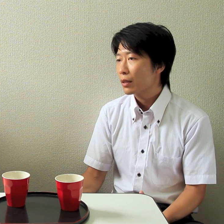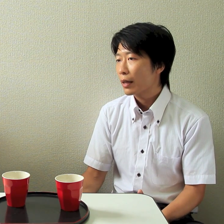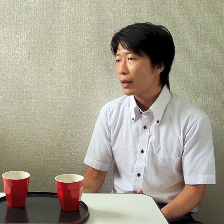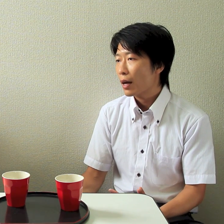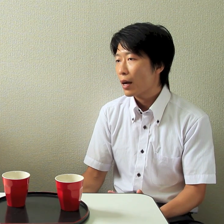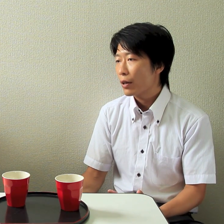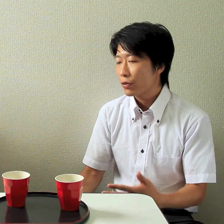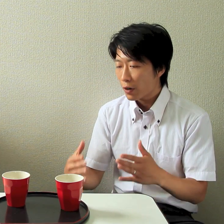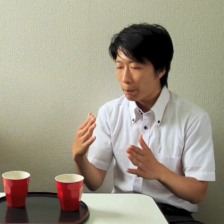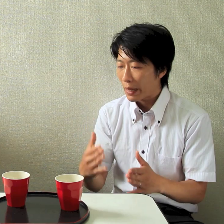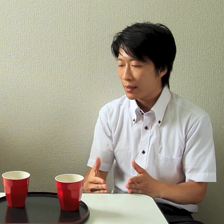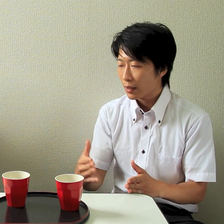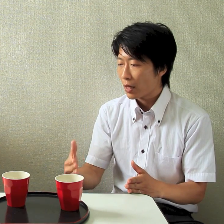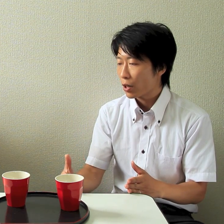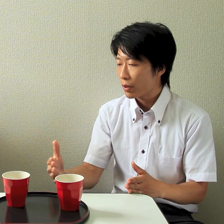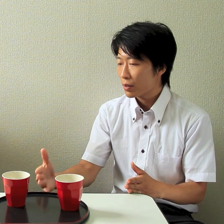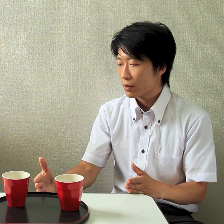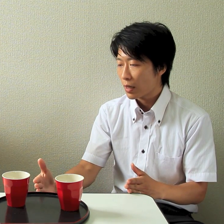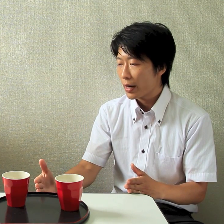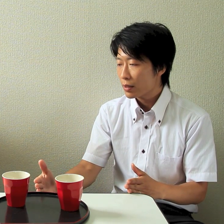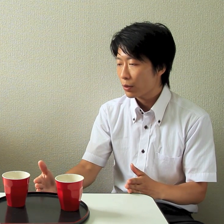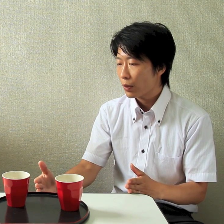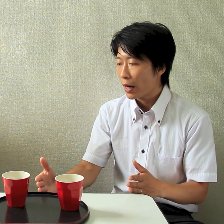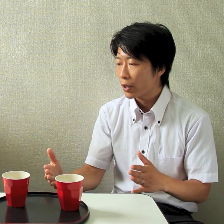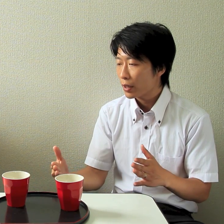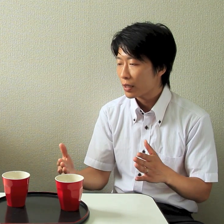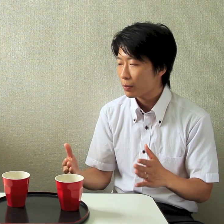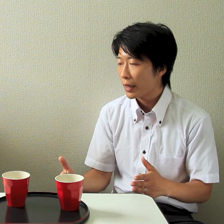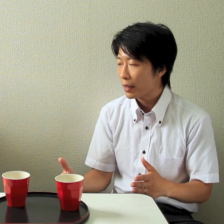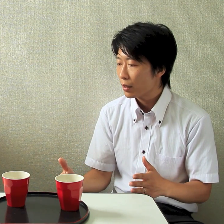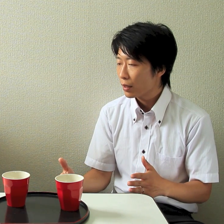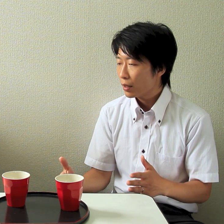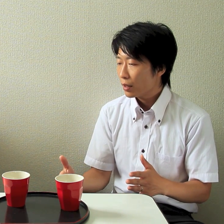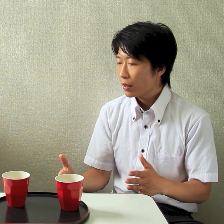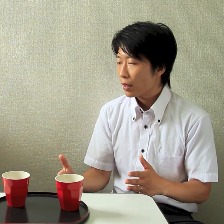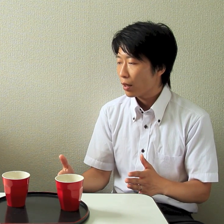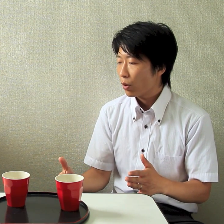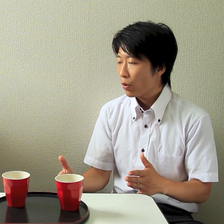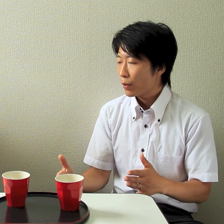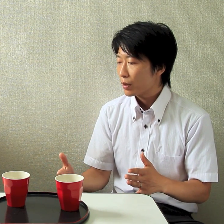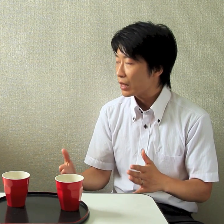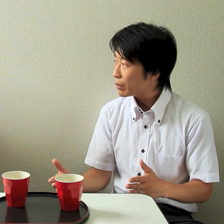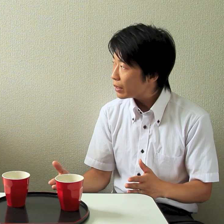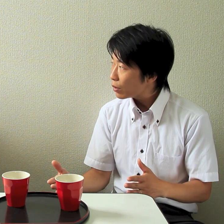basic and concrete signs. I couldn't explain deeply